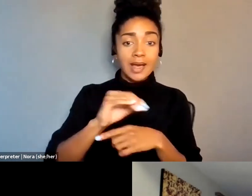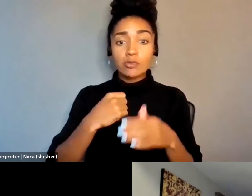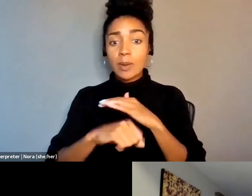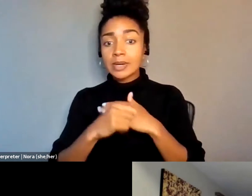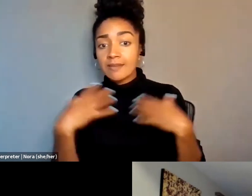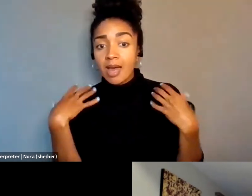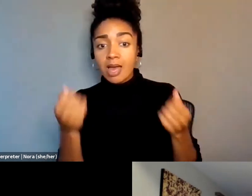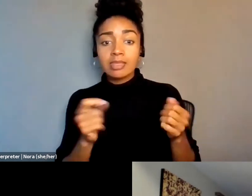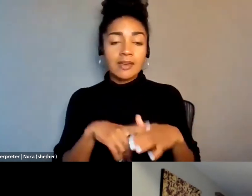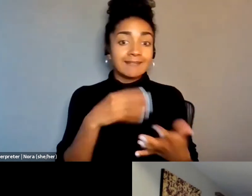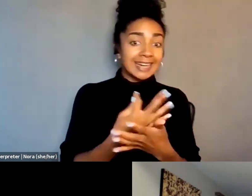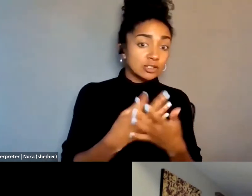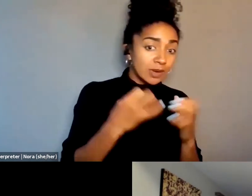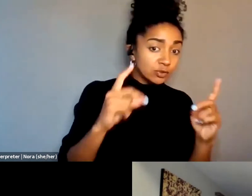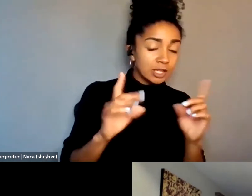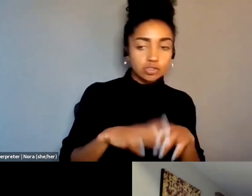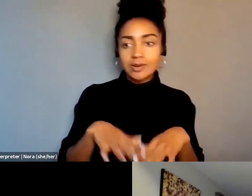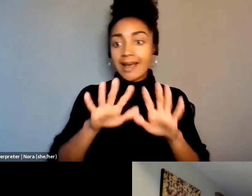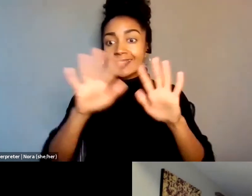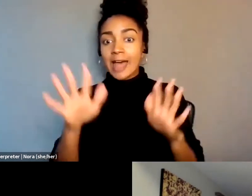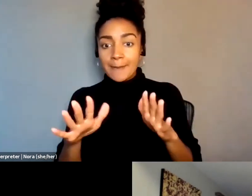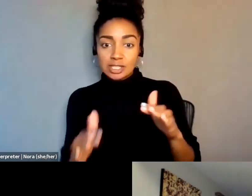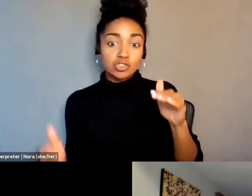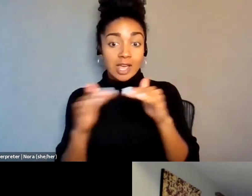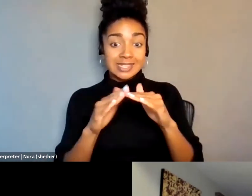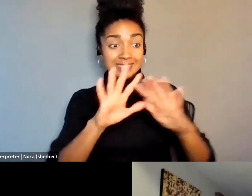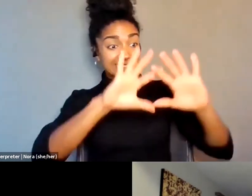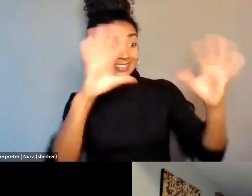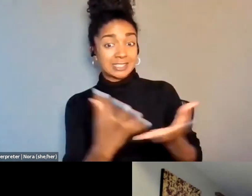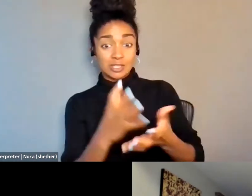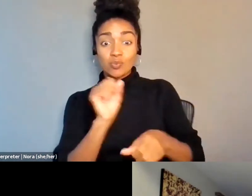We know that this work can only happen through cohorts. Because selective individual support does not maximize either the individual or the